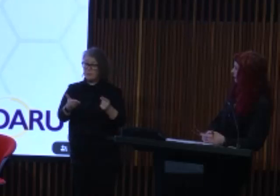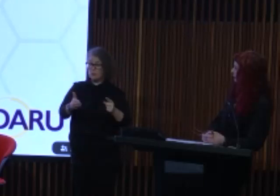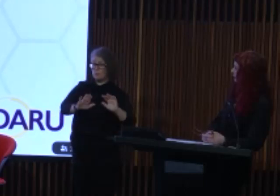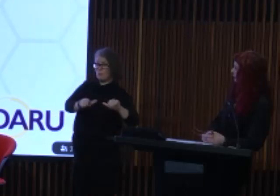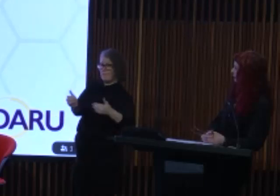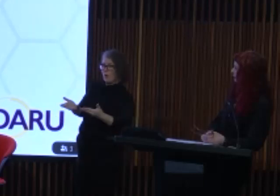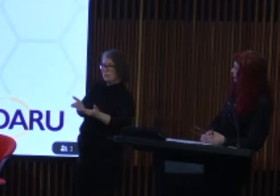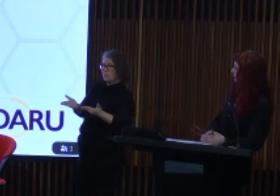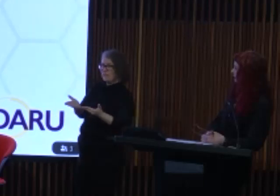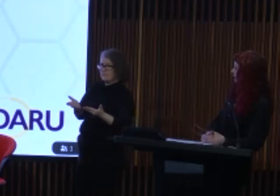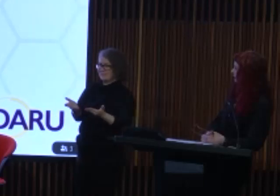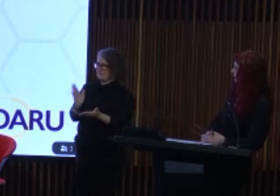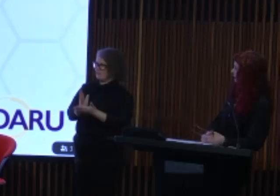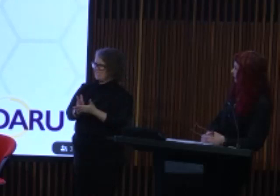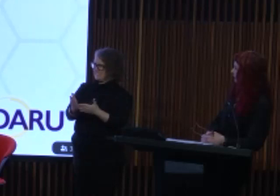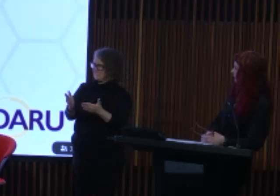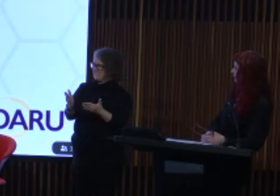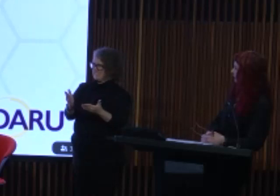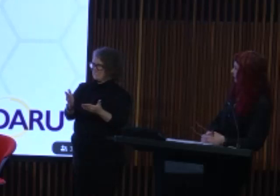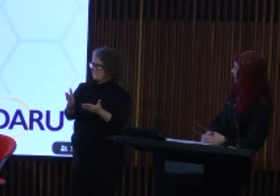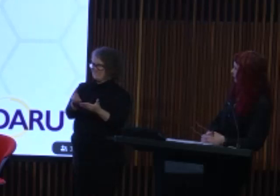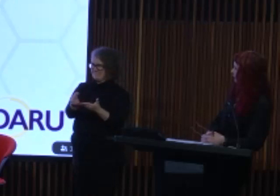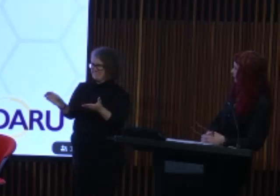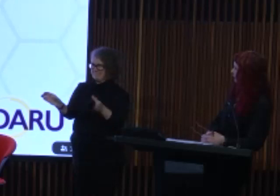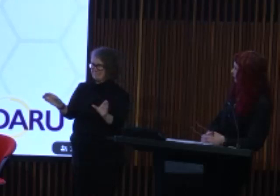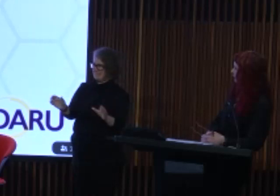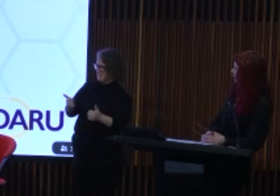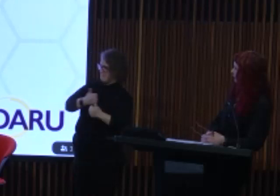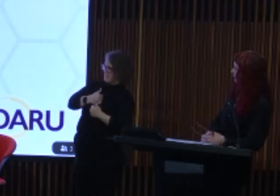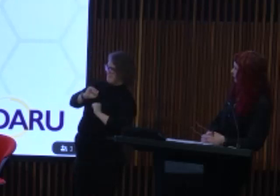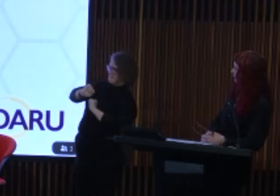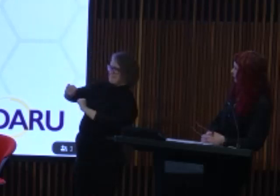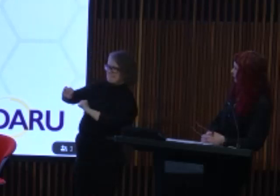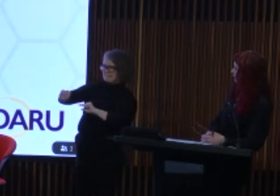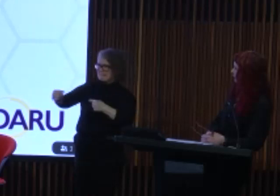is this adversarial culture, this us and them culture. When really we're all in the